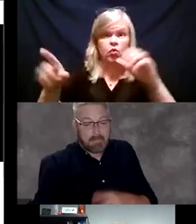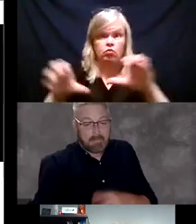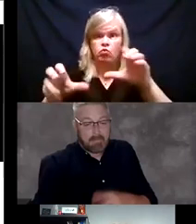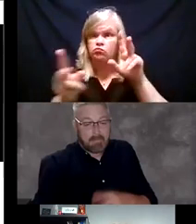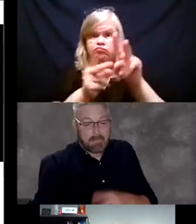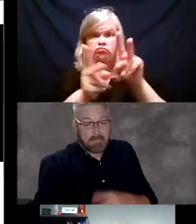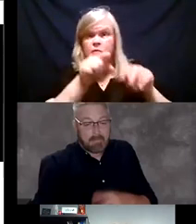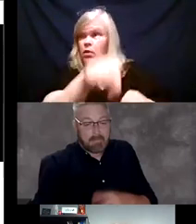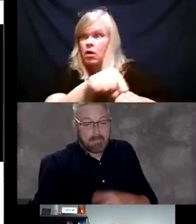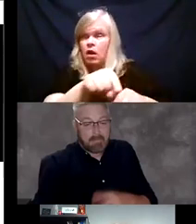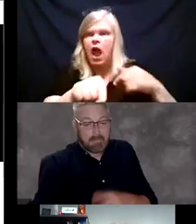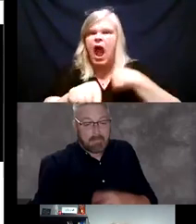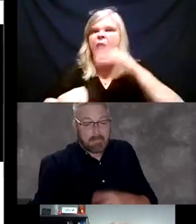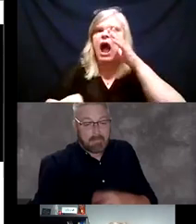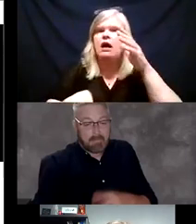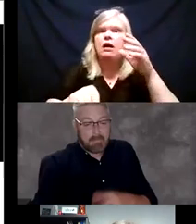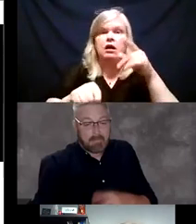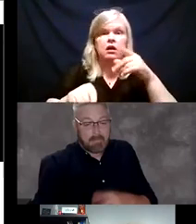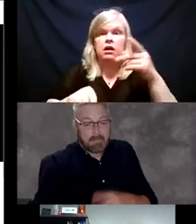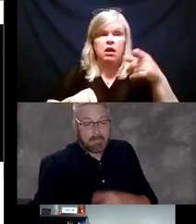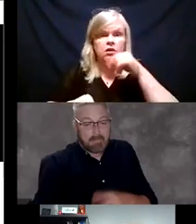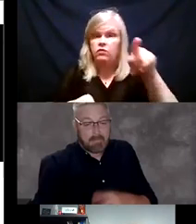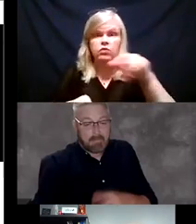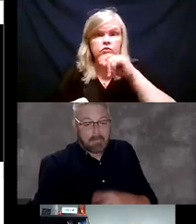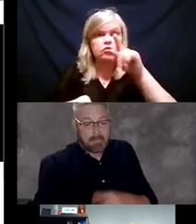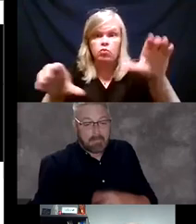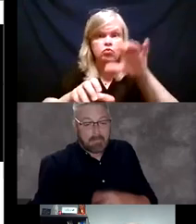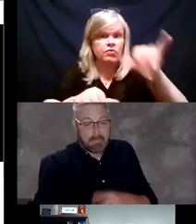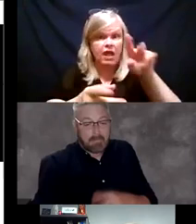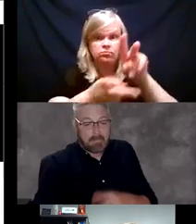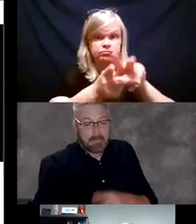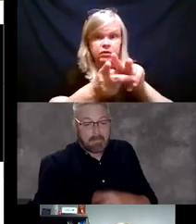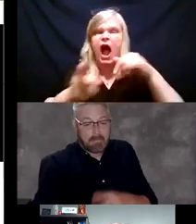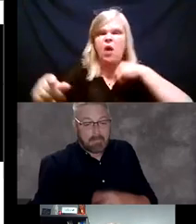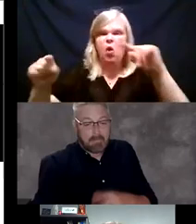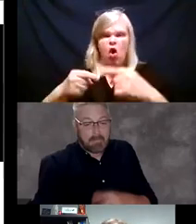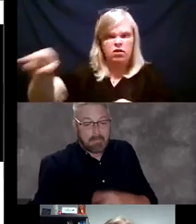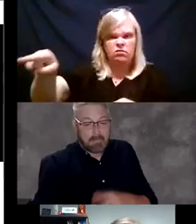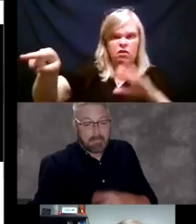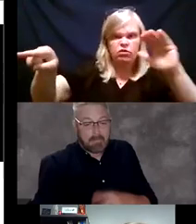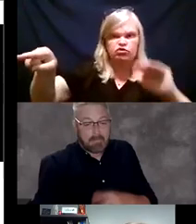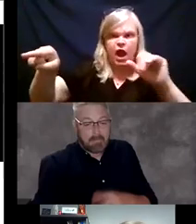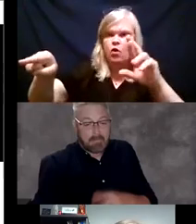ACT, I WILL HARM THIS OTHER PERSON, YOUR CHILD OR SIGNIFICANT OTHER, WHOEVER IT IS, COULD BE A STRANGER EVEN.